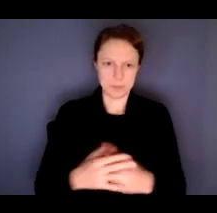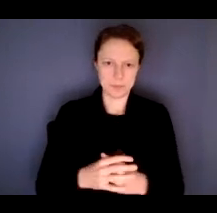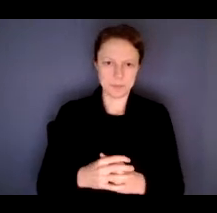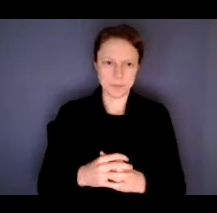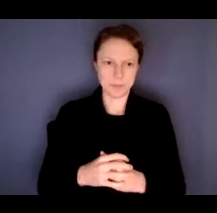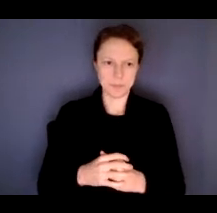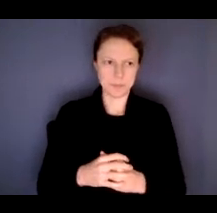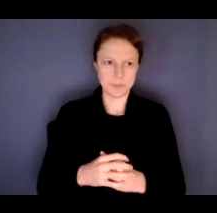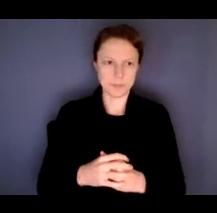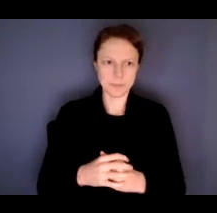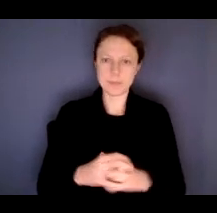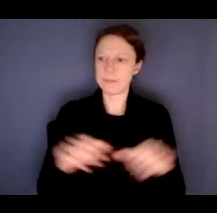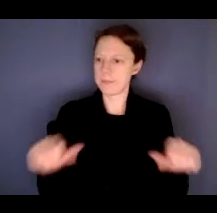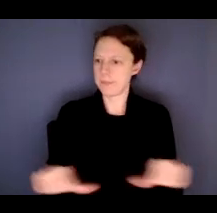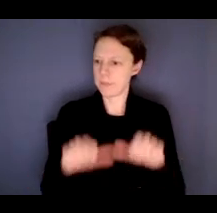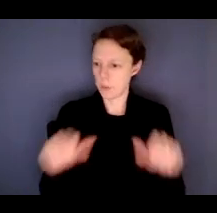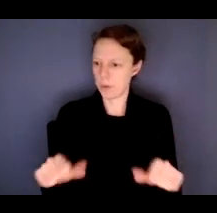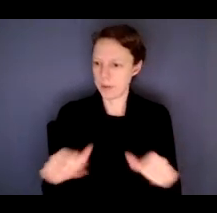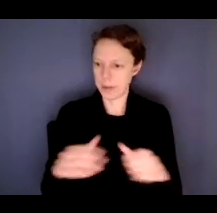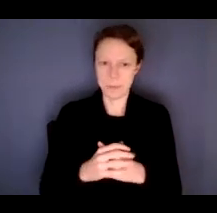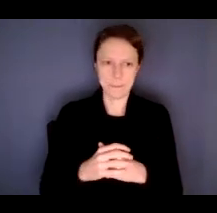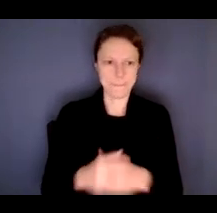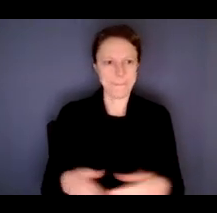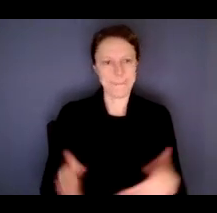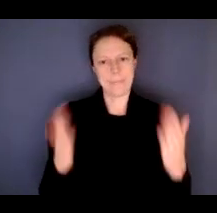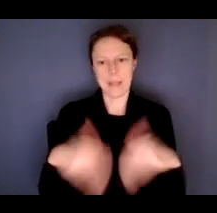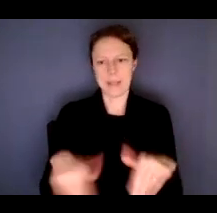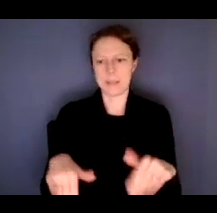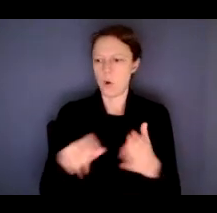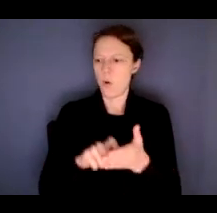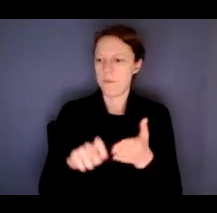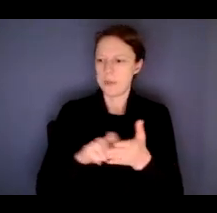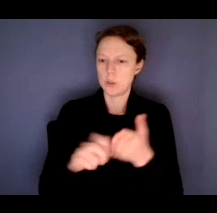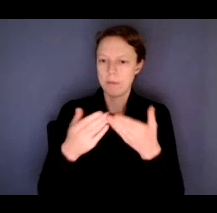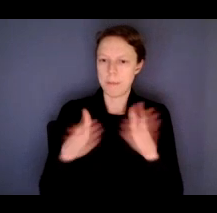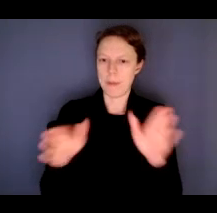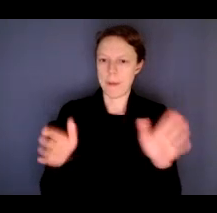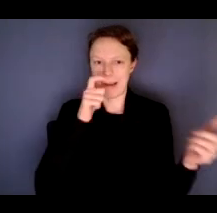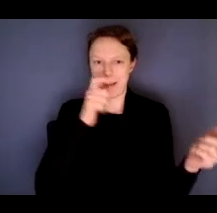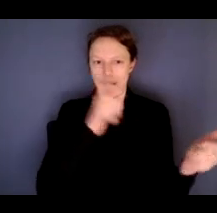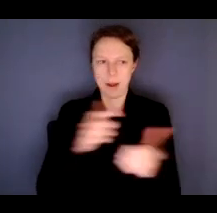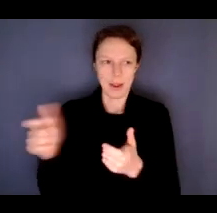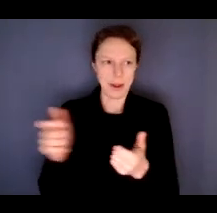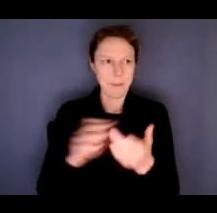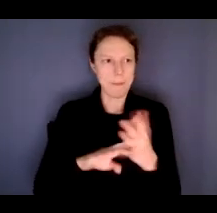All right. Office of the Public Guardian. Mark, I might ask you to step in here and throw you in